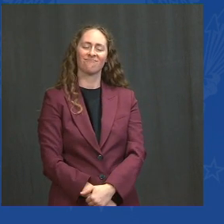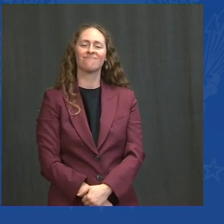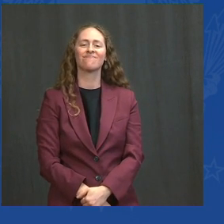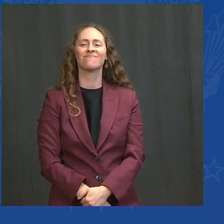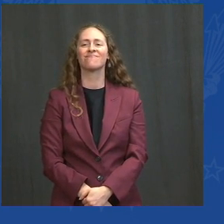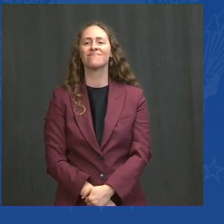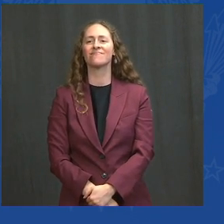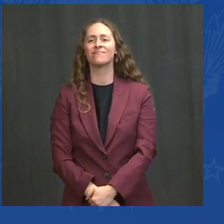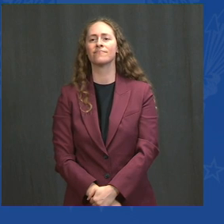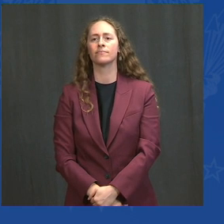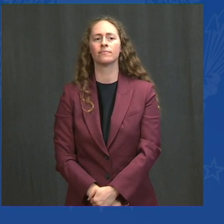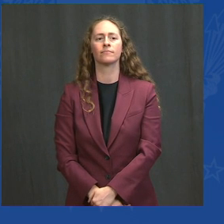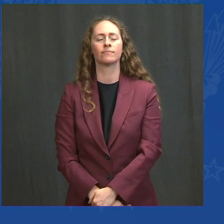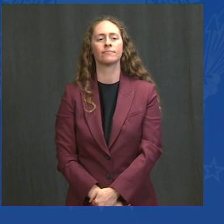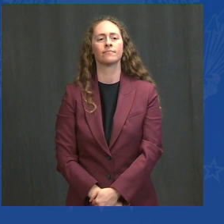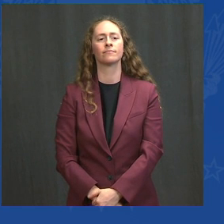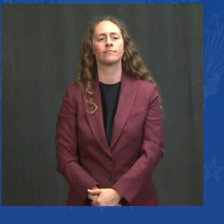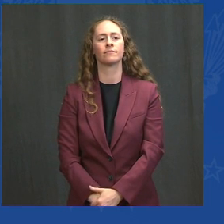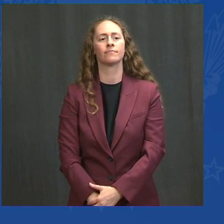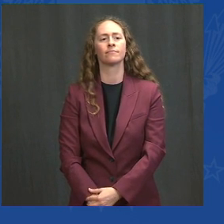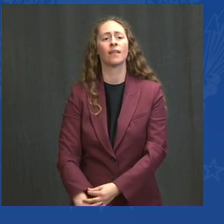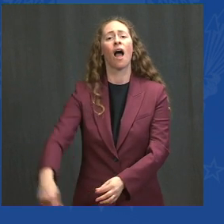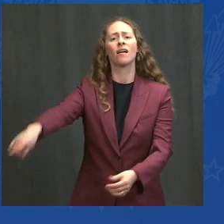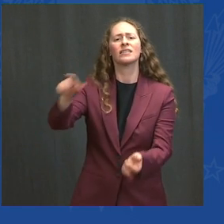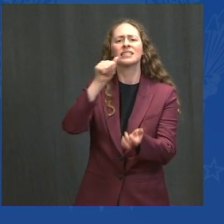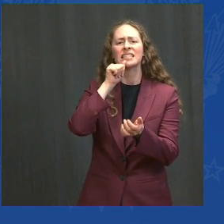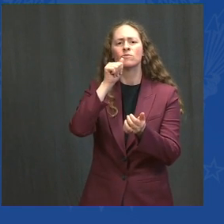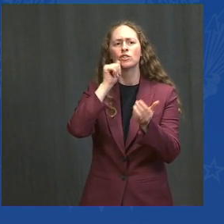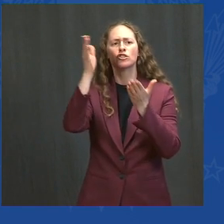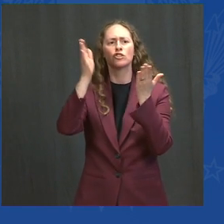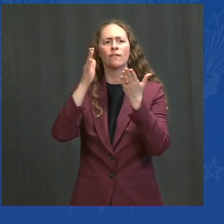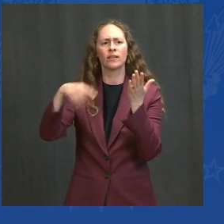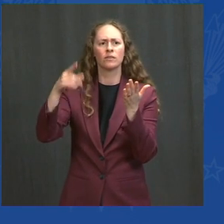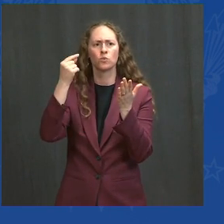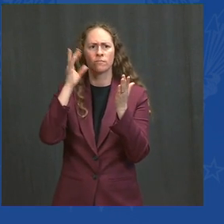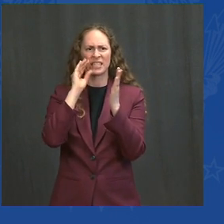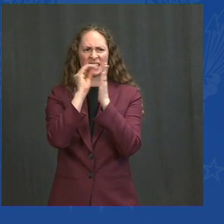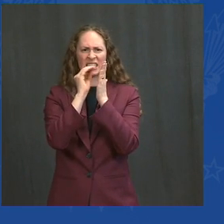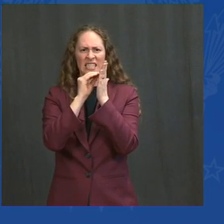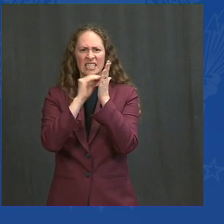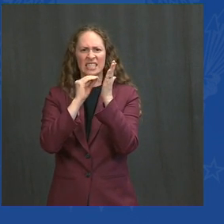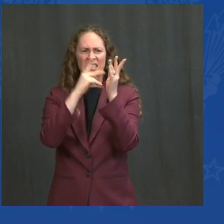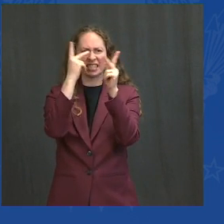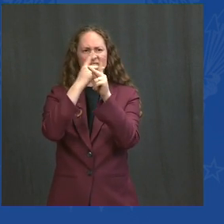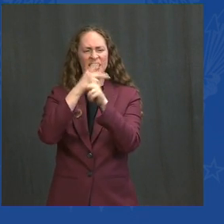of the miles you travel in an air- -- in a Air Force aircraft as President and Vice President.